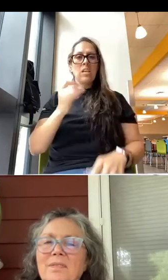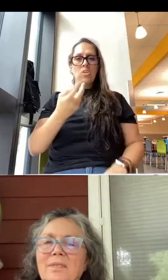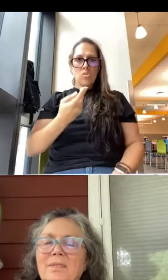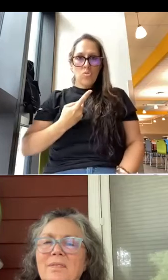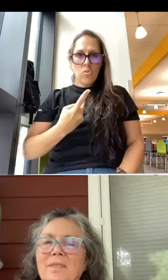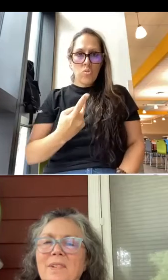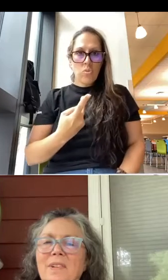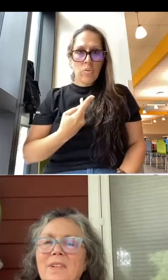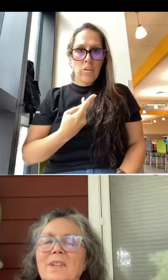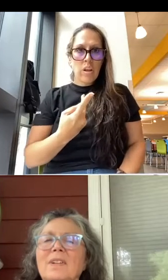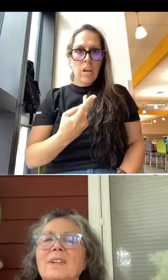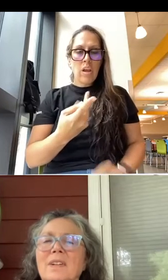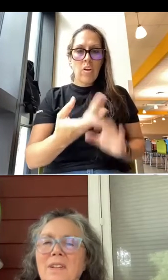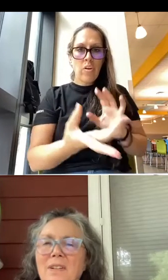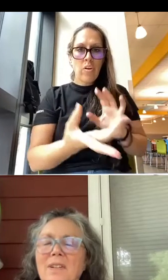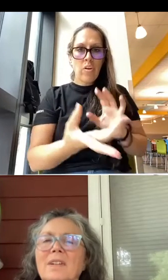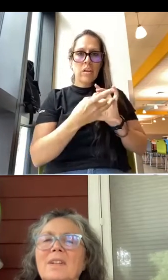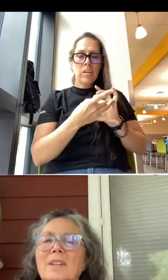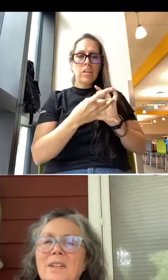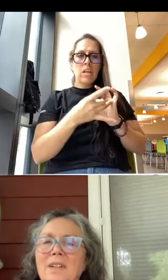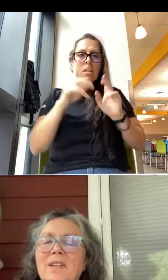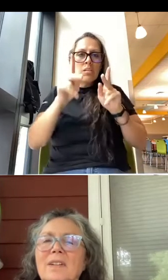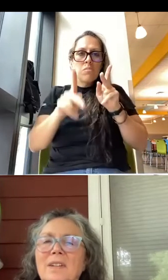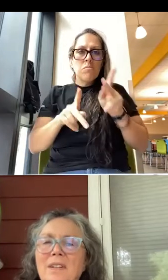are connected as people because of our internal experience,